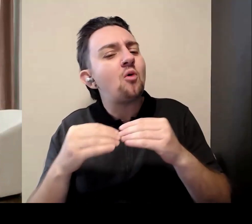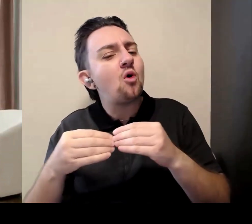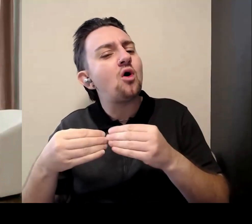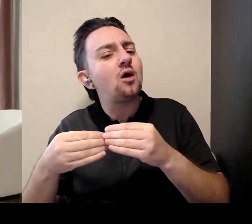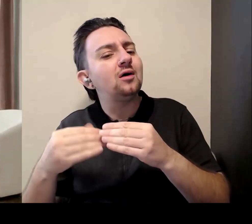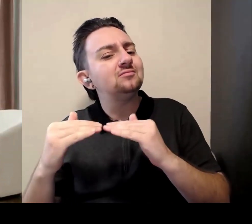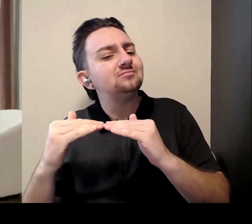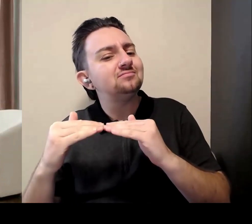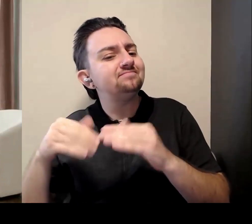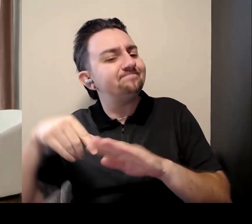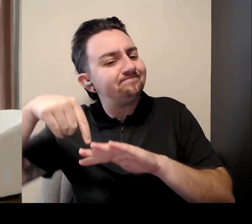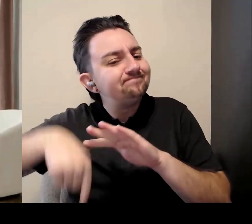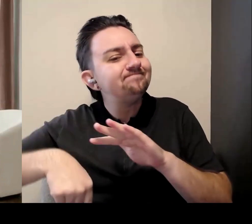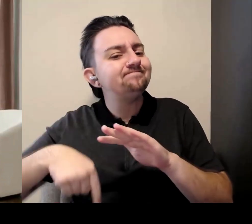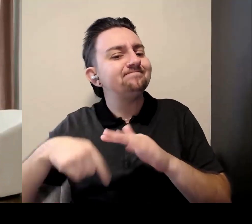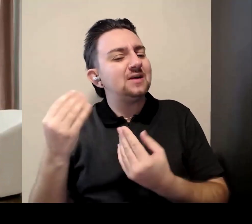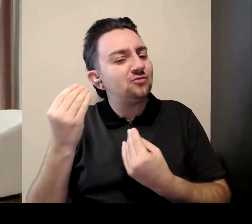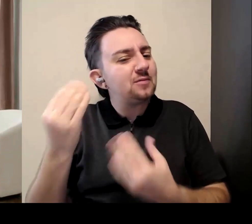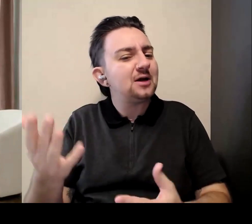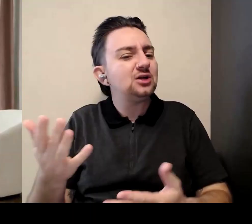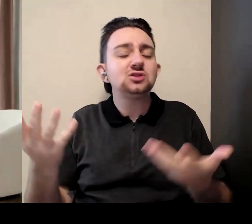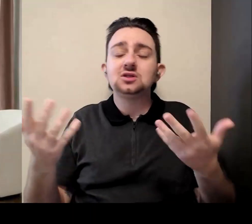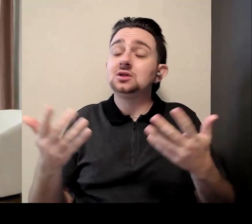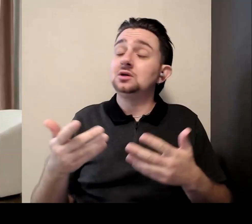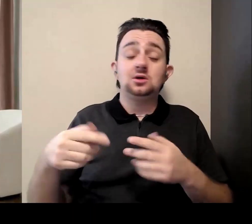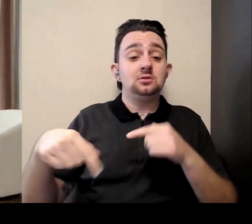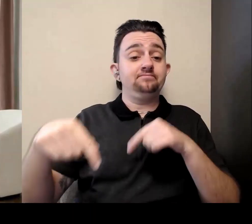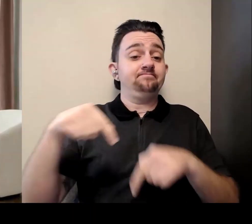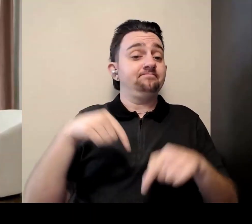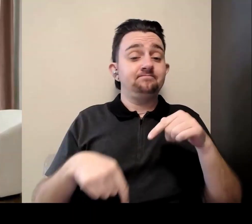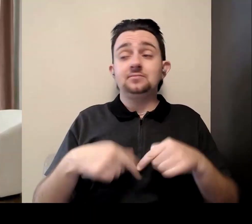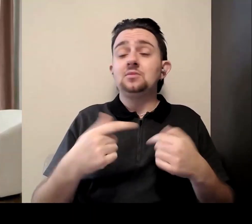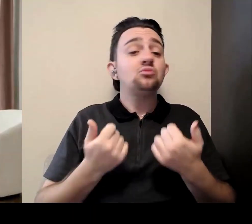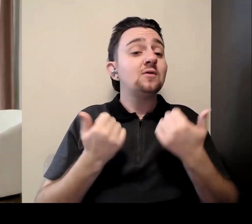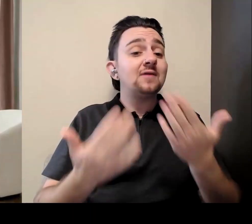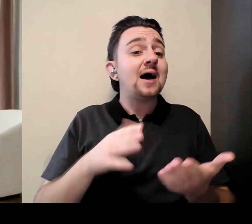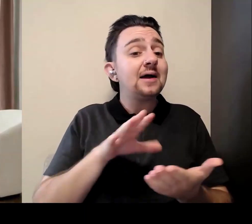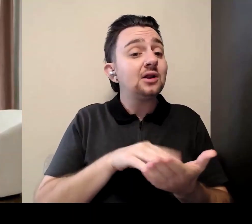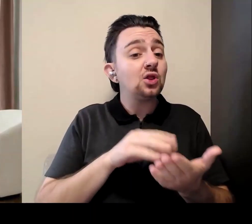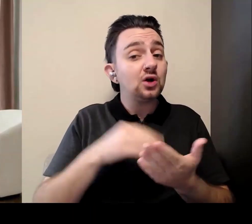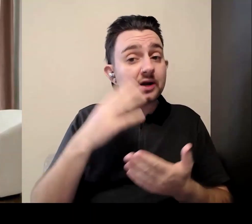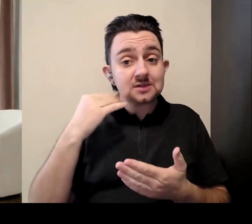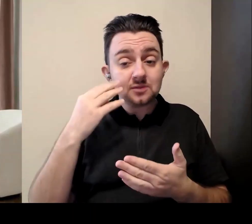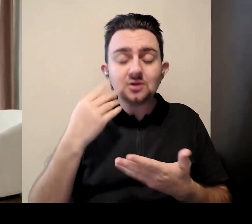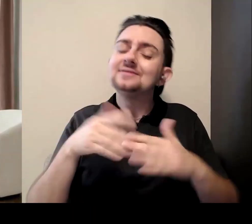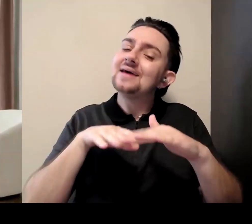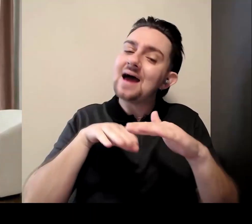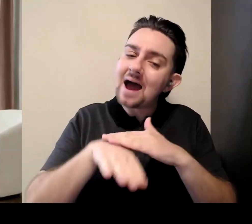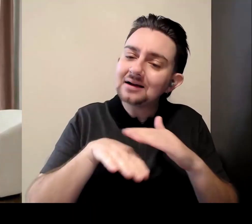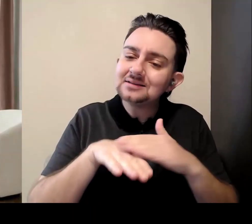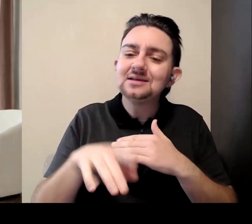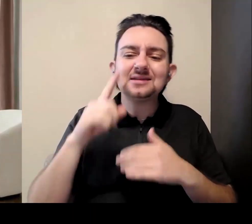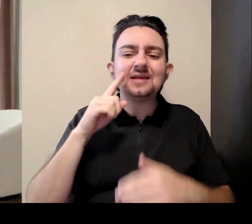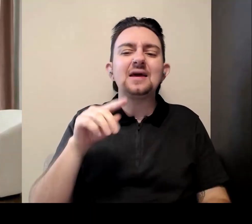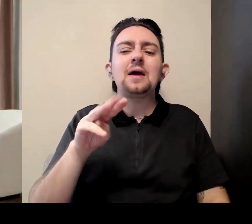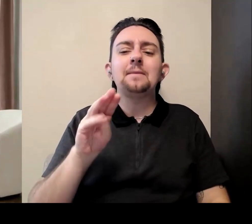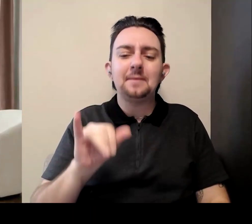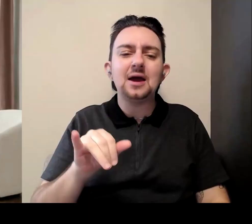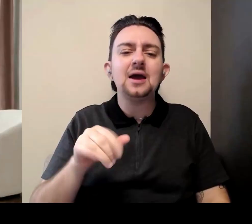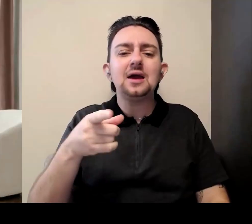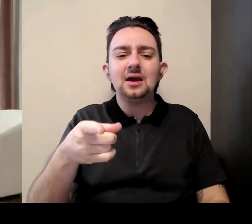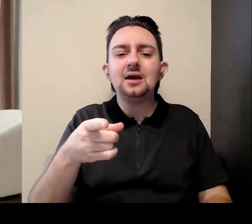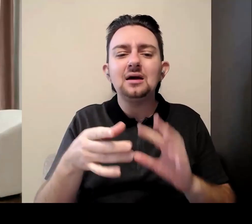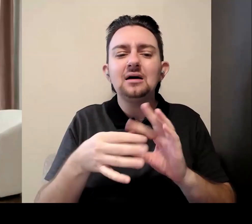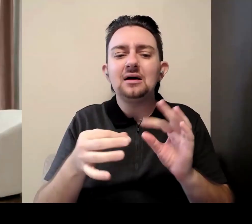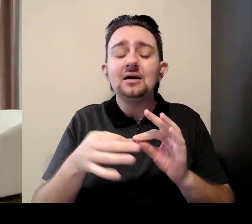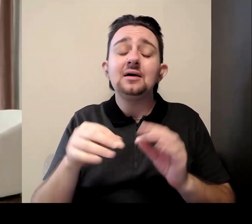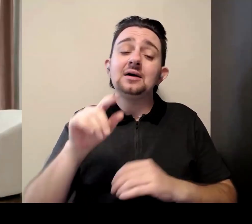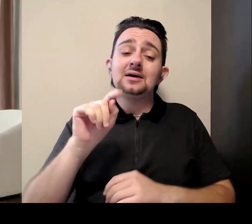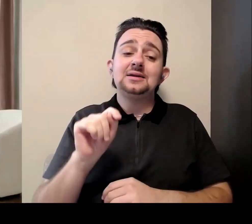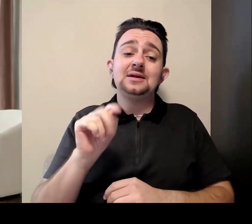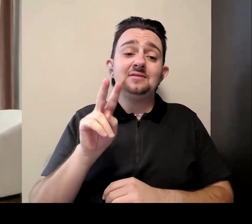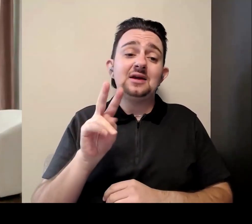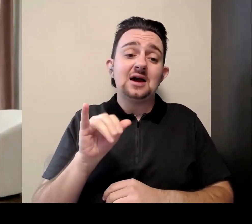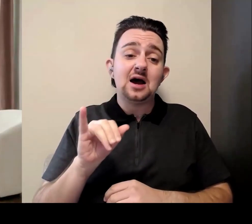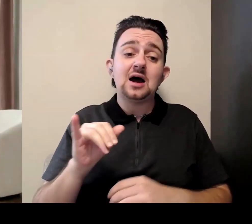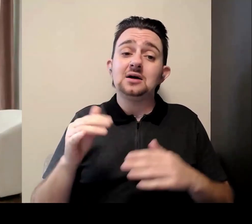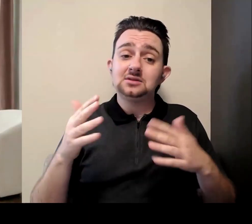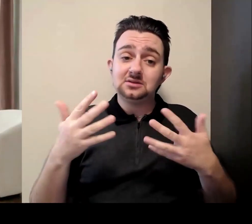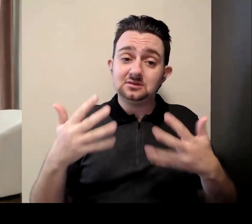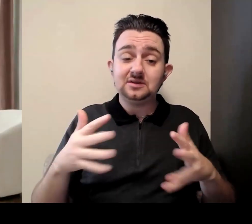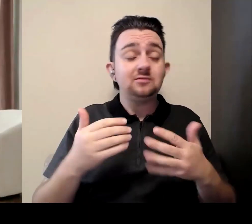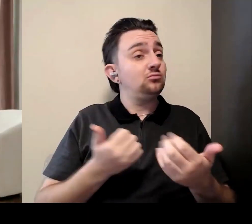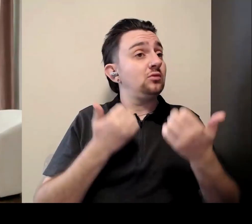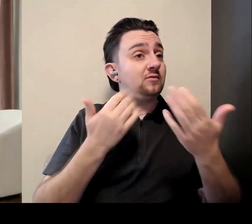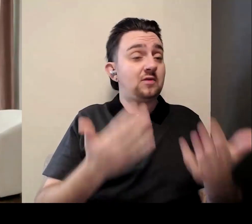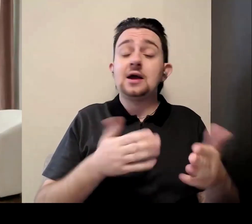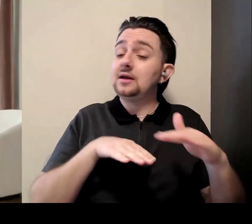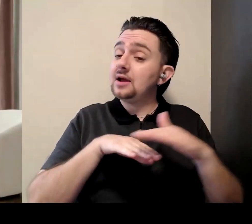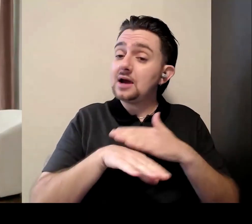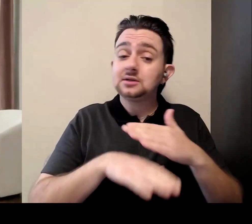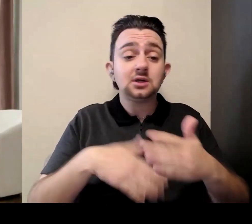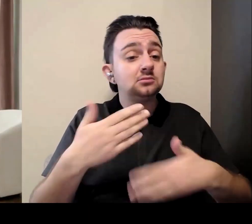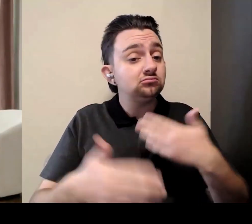again, back to that, when they've been provided those learning experiences, that access, I think May was talking about when they've already, you know, that TBI has been, you know, providing access, they've been getting the accommodations.